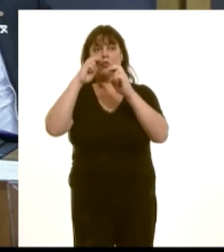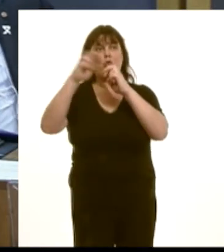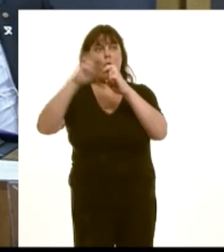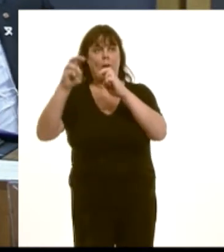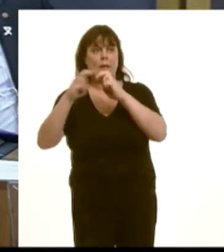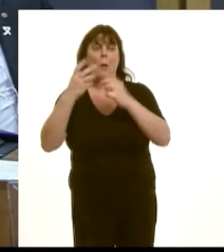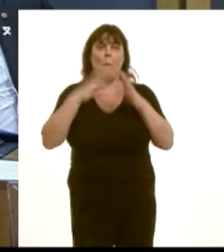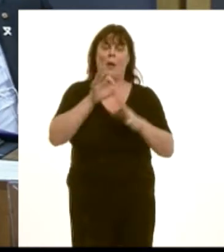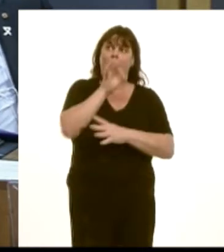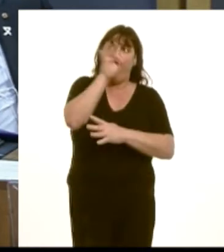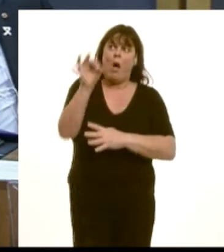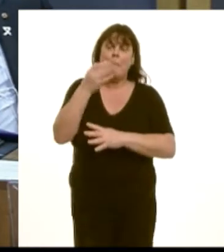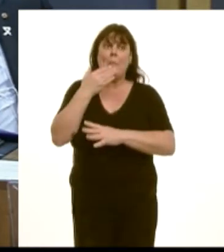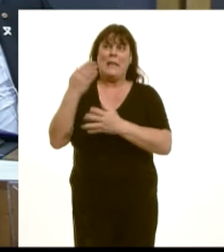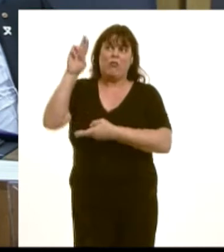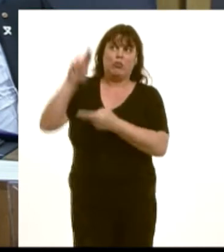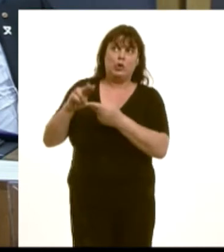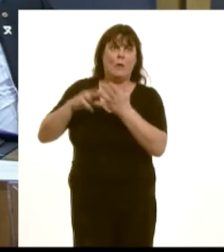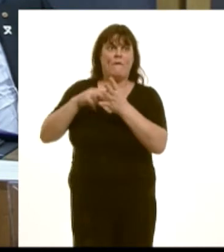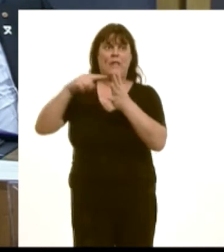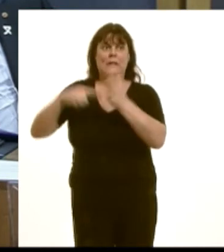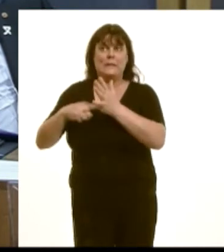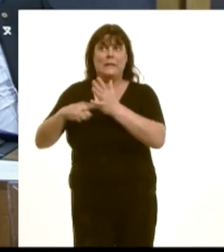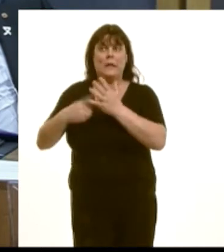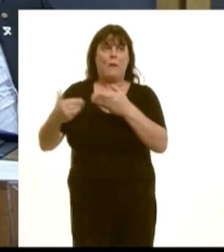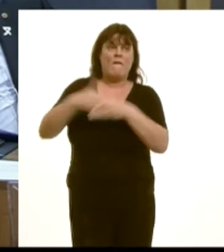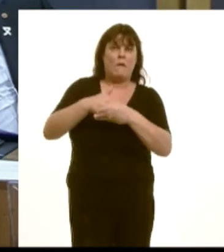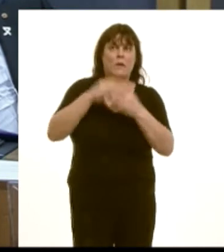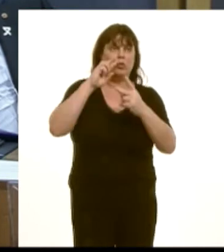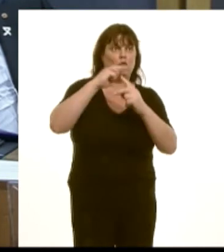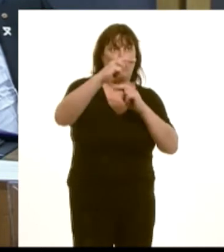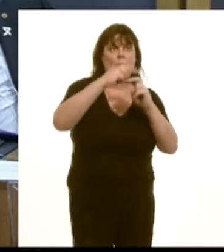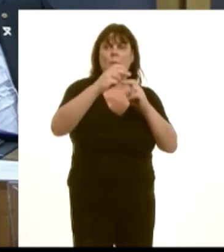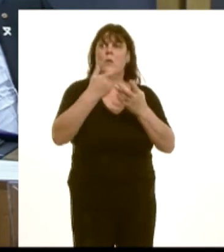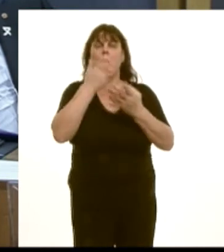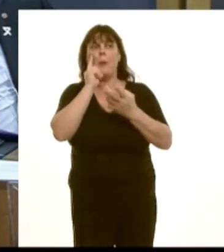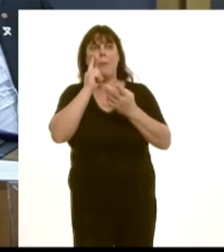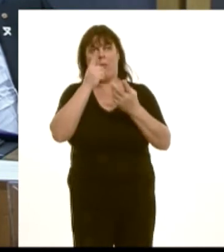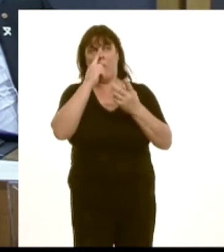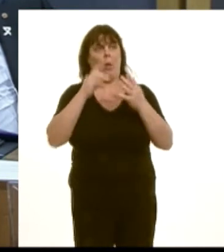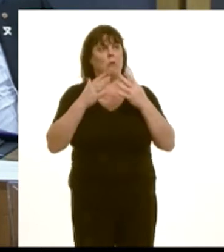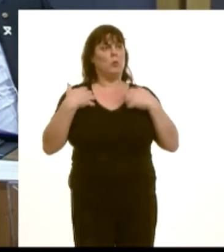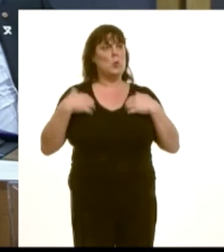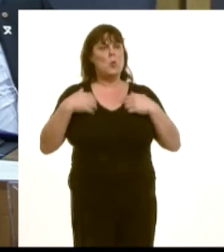order to secure a boost in Wales, and Britain indeed, in terms of international tourism.